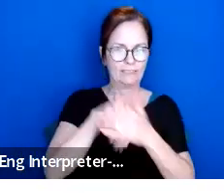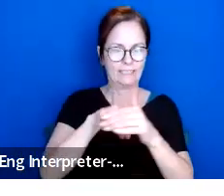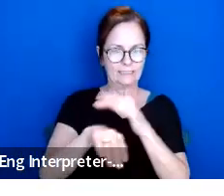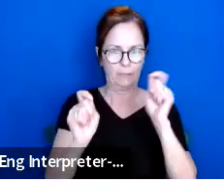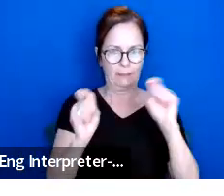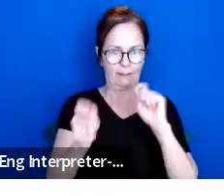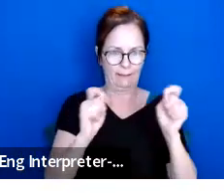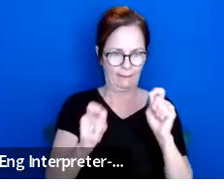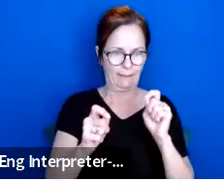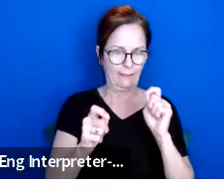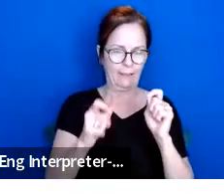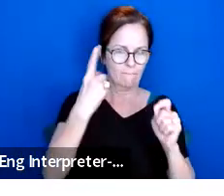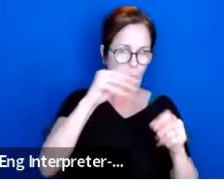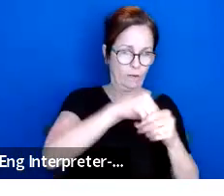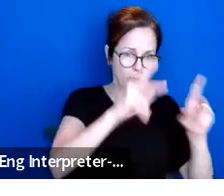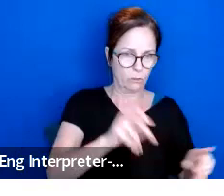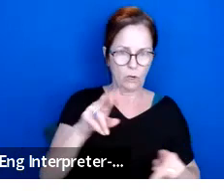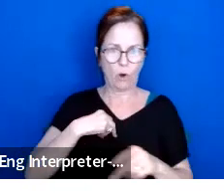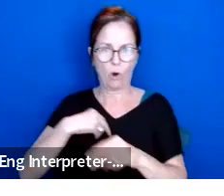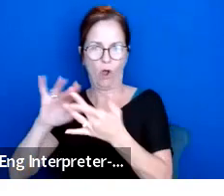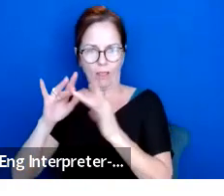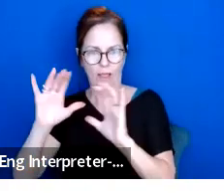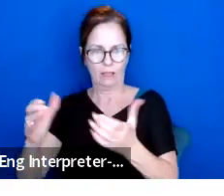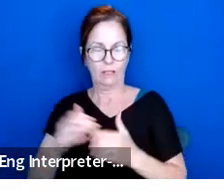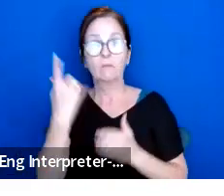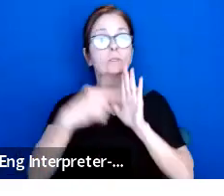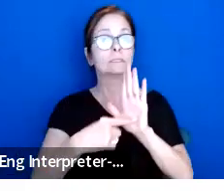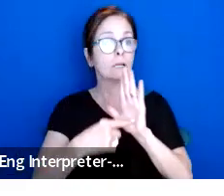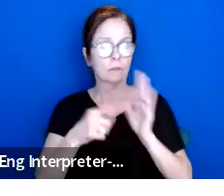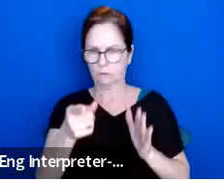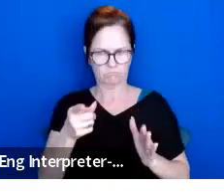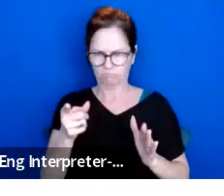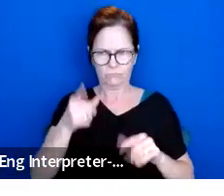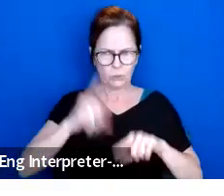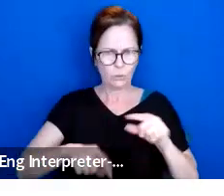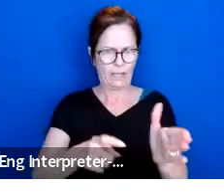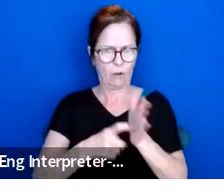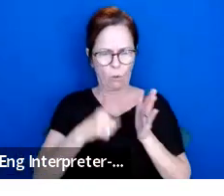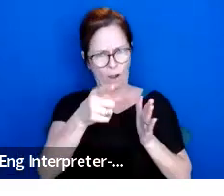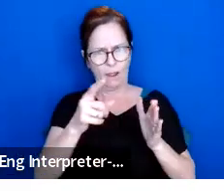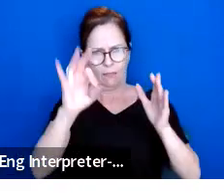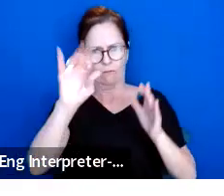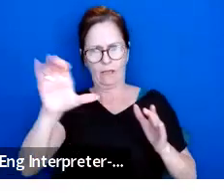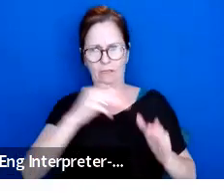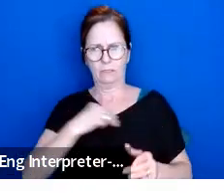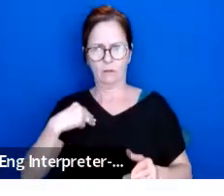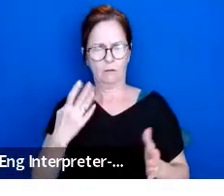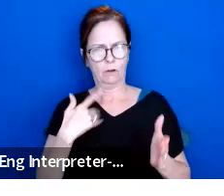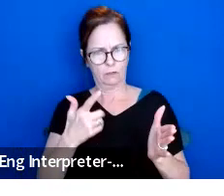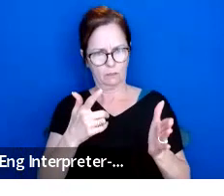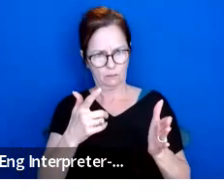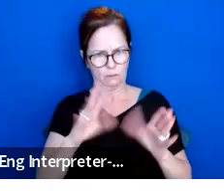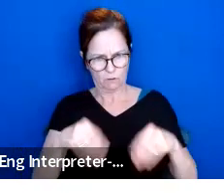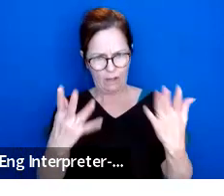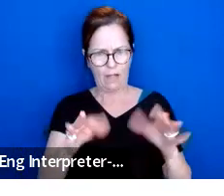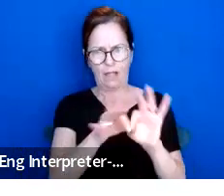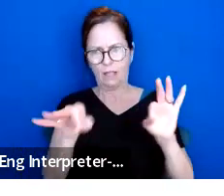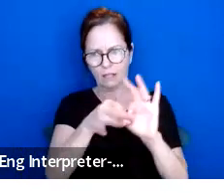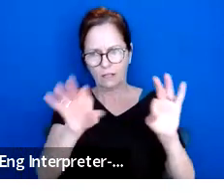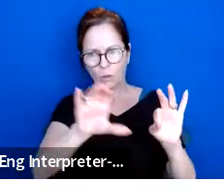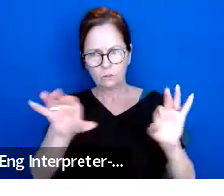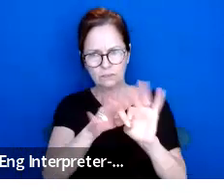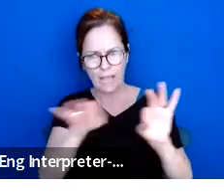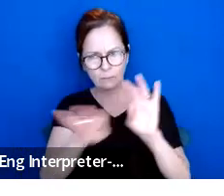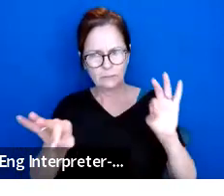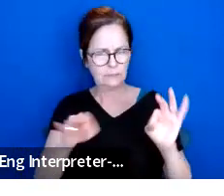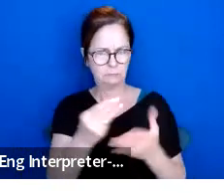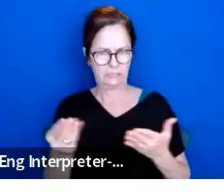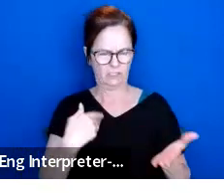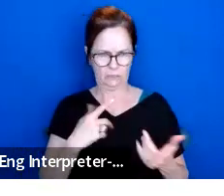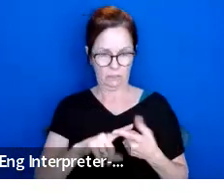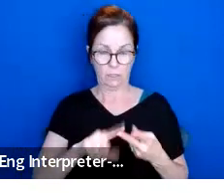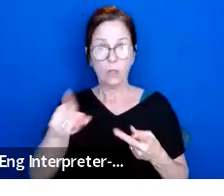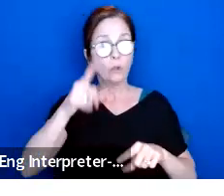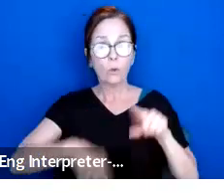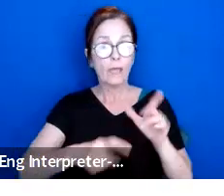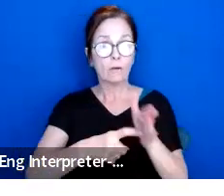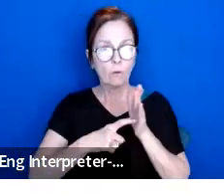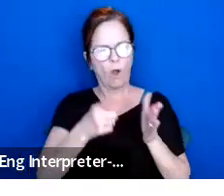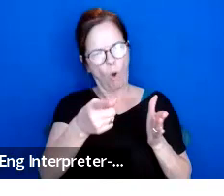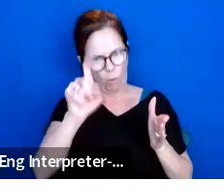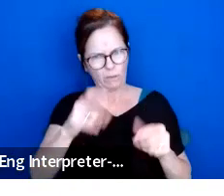So for example, you cannot require that the baffle member close caption materials. You cannot require that they use universal design.